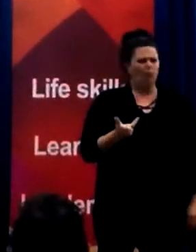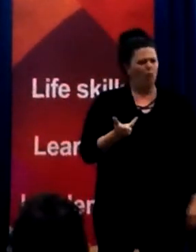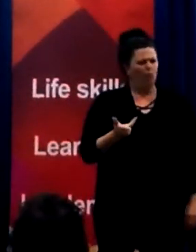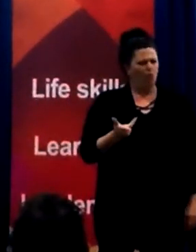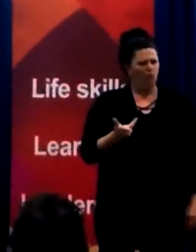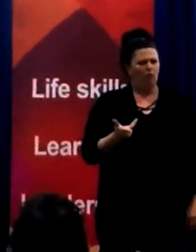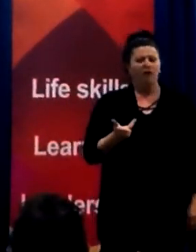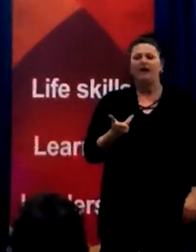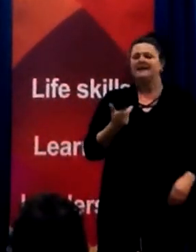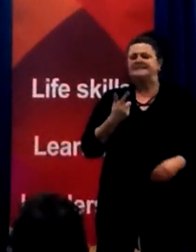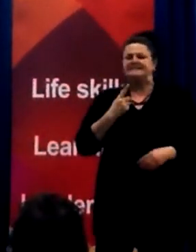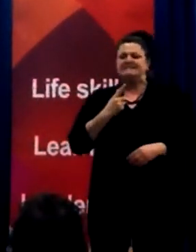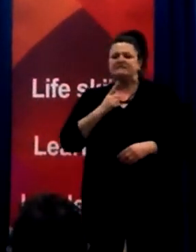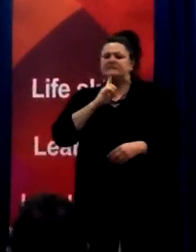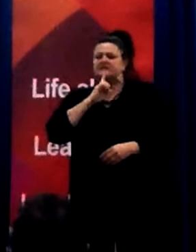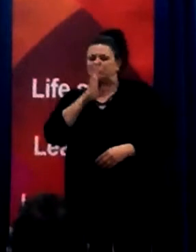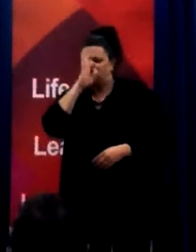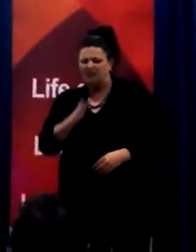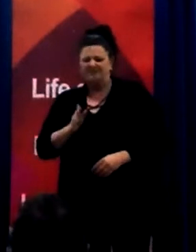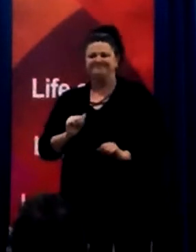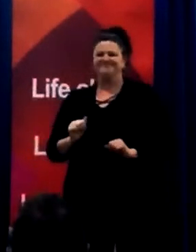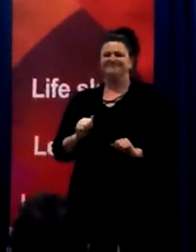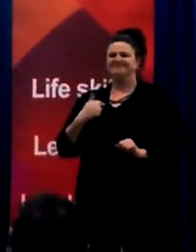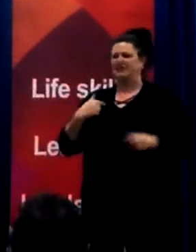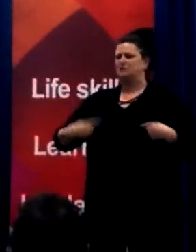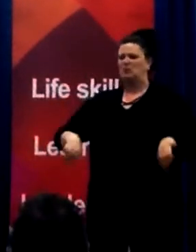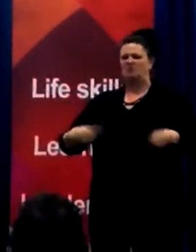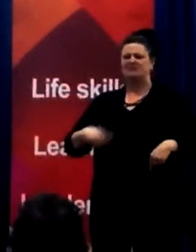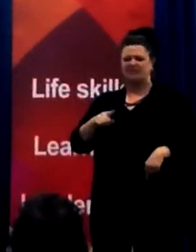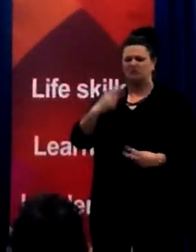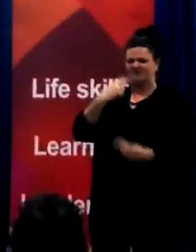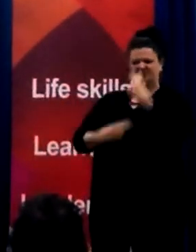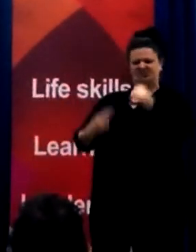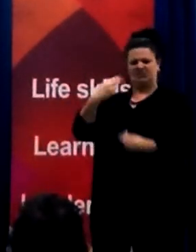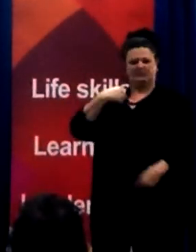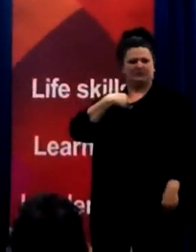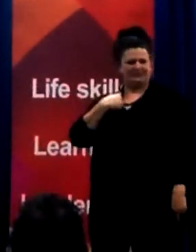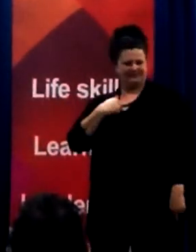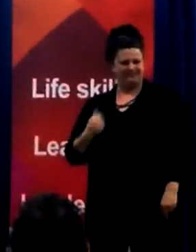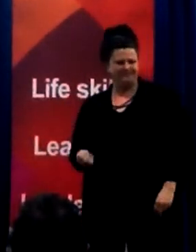I often didn’t tell them straight away, because I was still nervous that I was going to be judged.